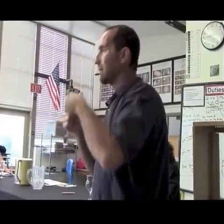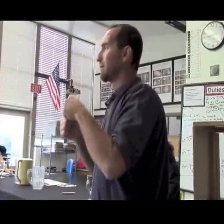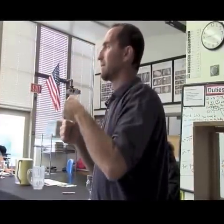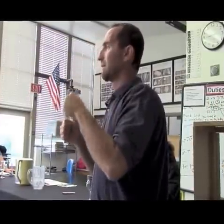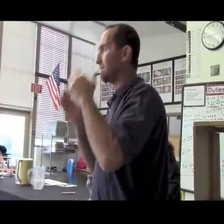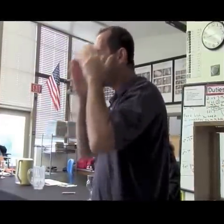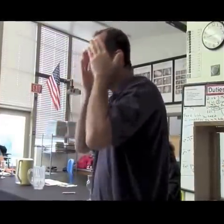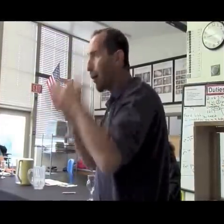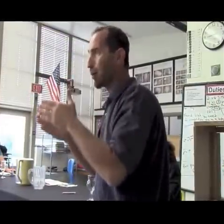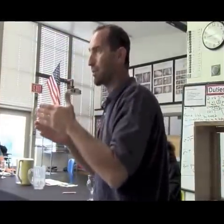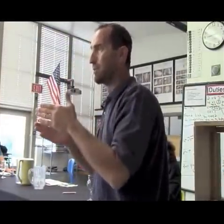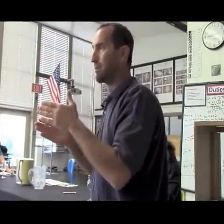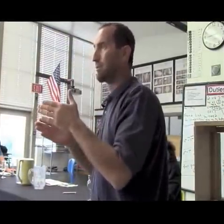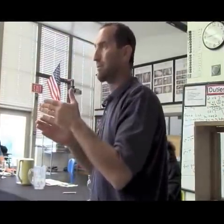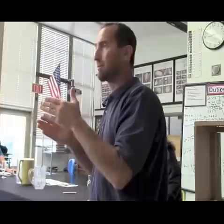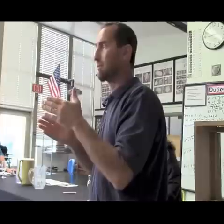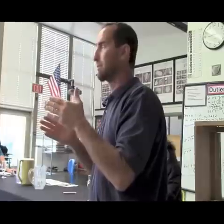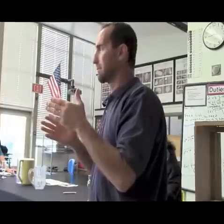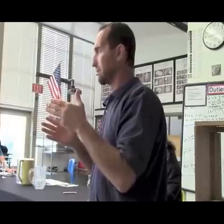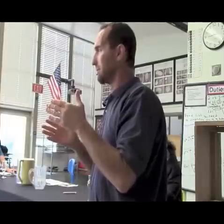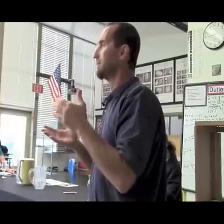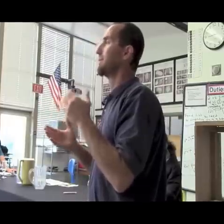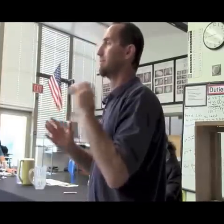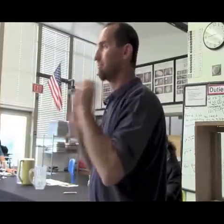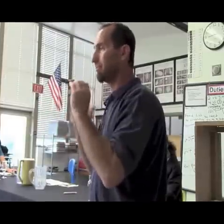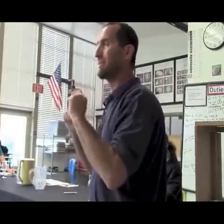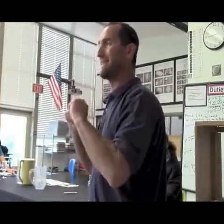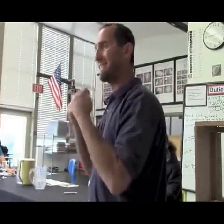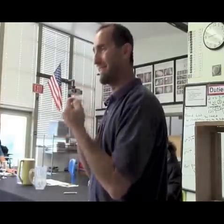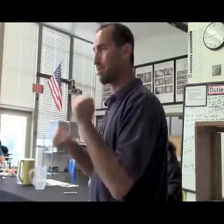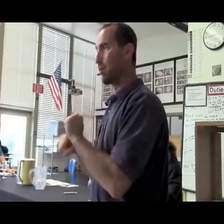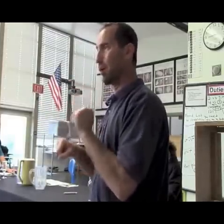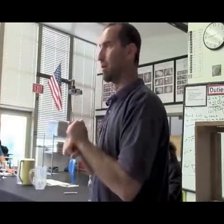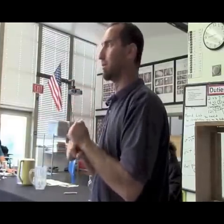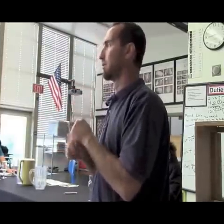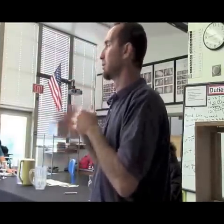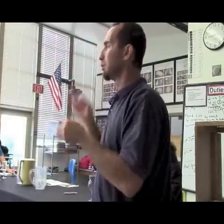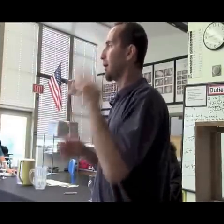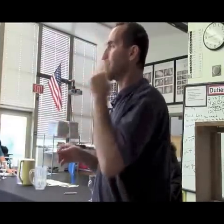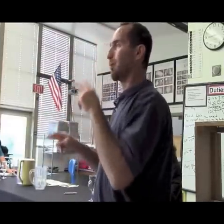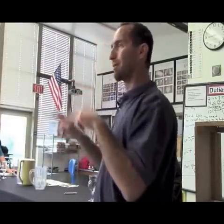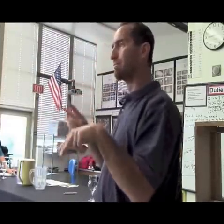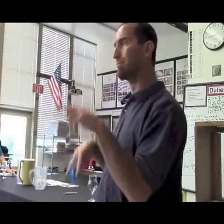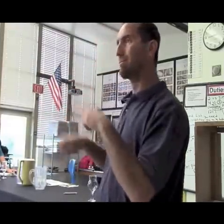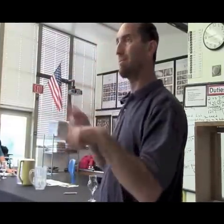Remember to focus, communicate, and do team work, because the judges will be observing...